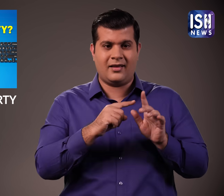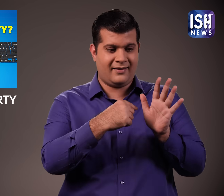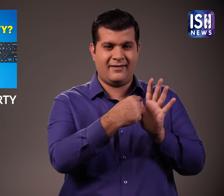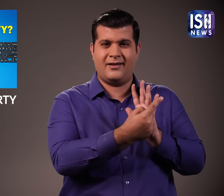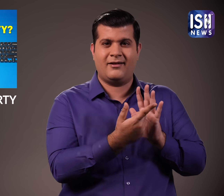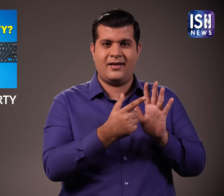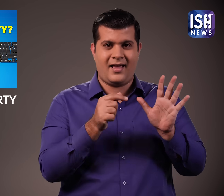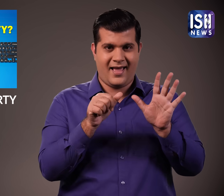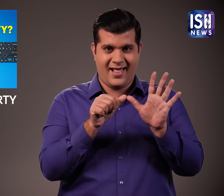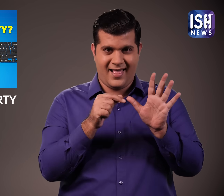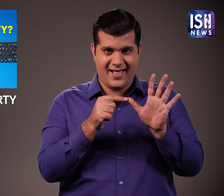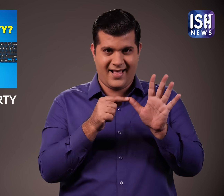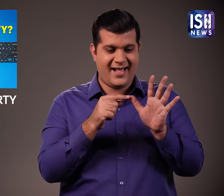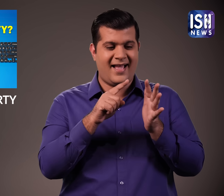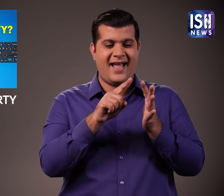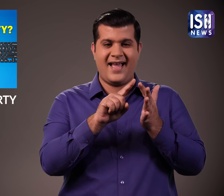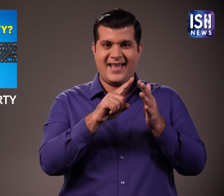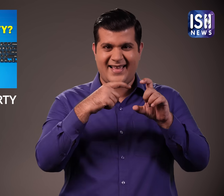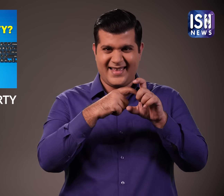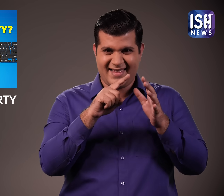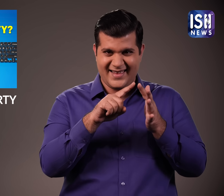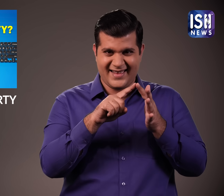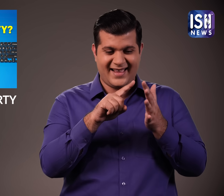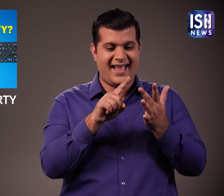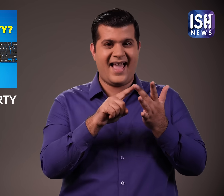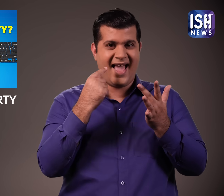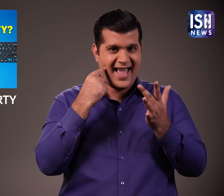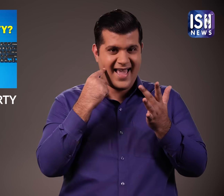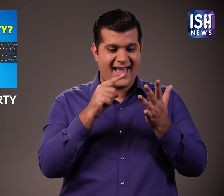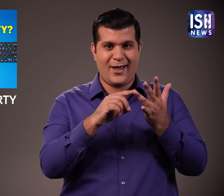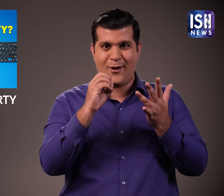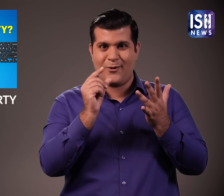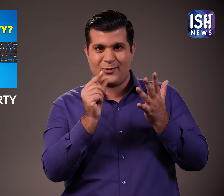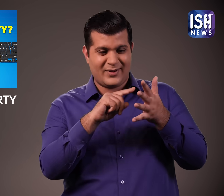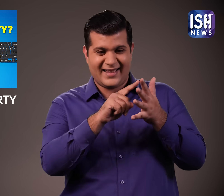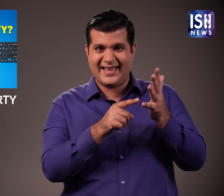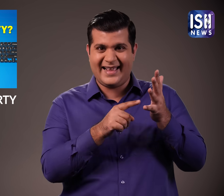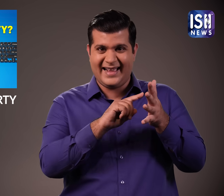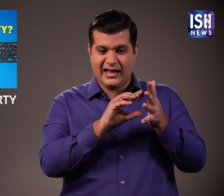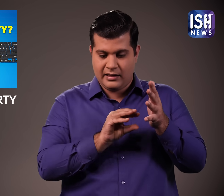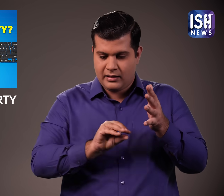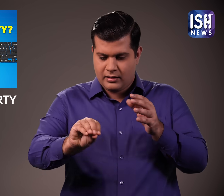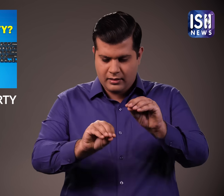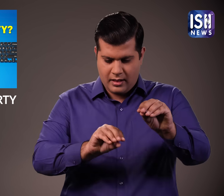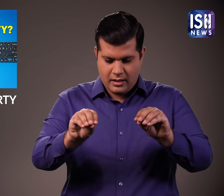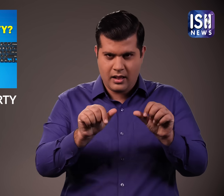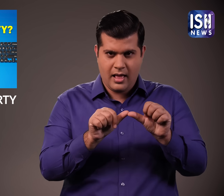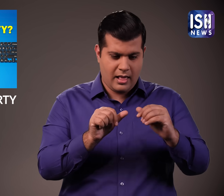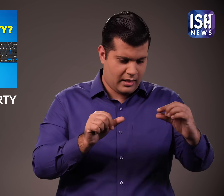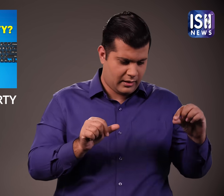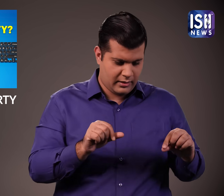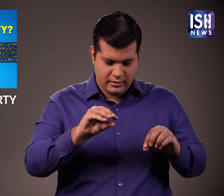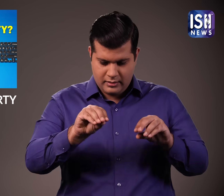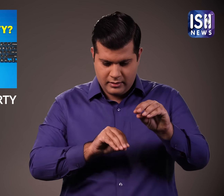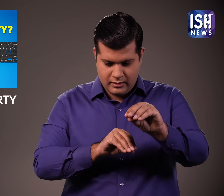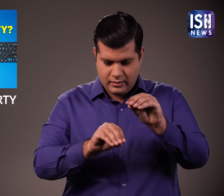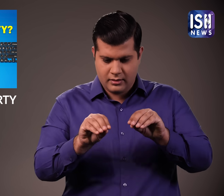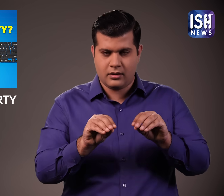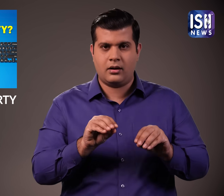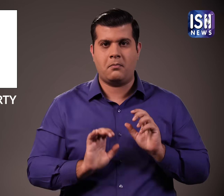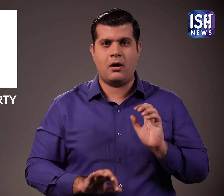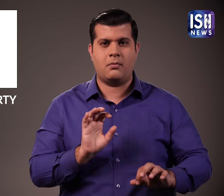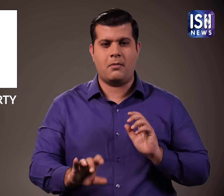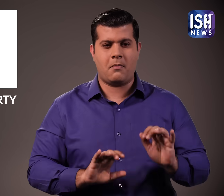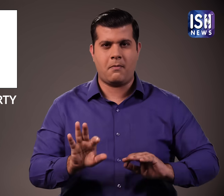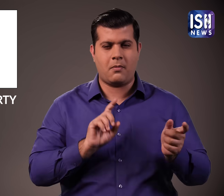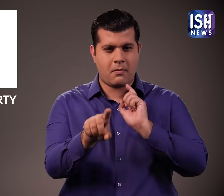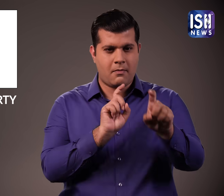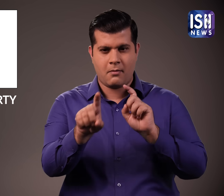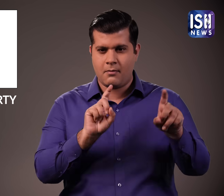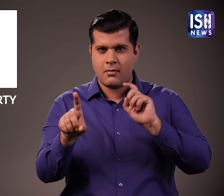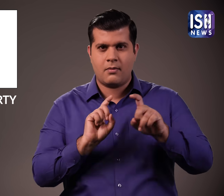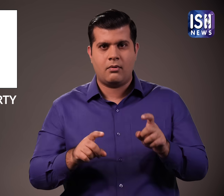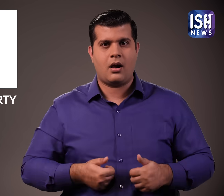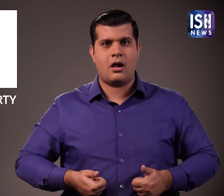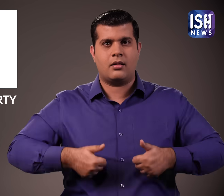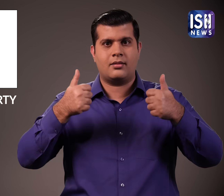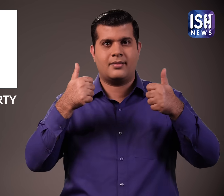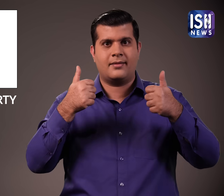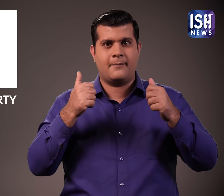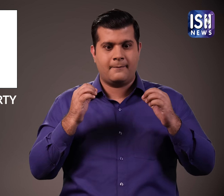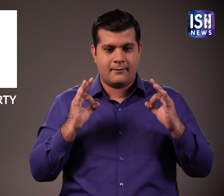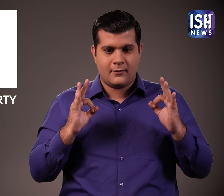Sholes experimented with multiple alphabetical layouts and placed the vowels and in different row. This method was successful.